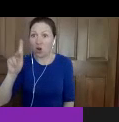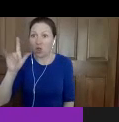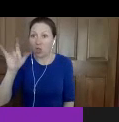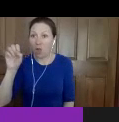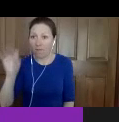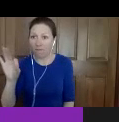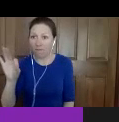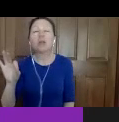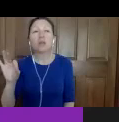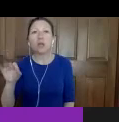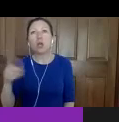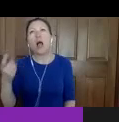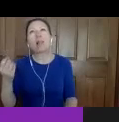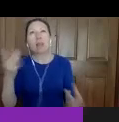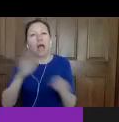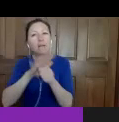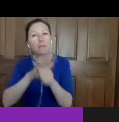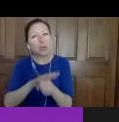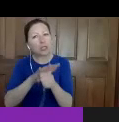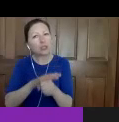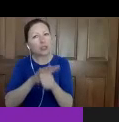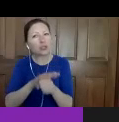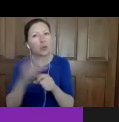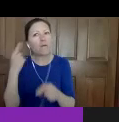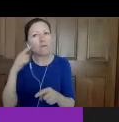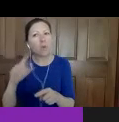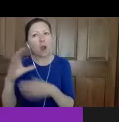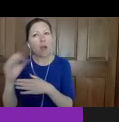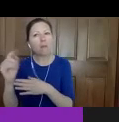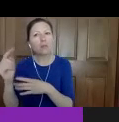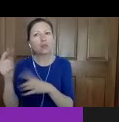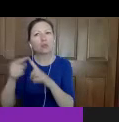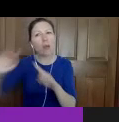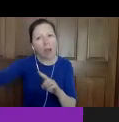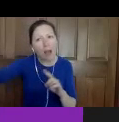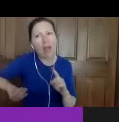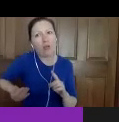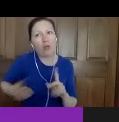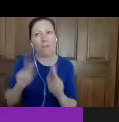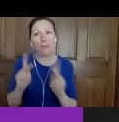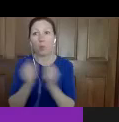contractors and subcontractors to hire people with disabilities it is actually good if you